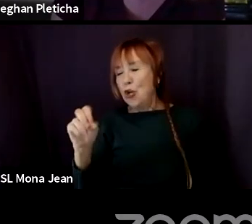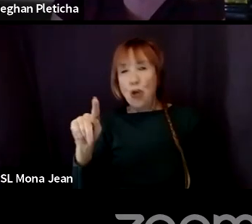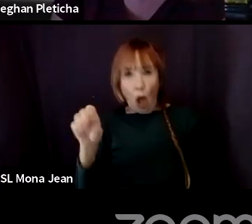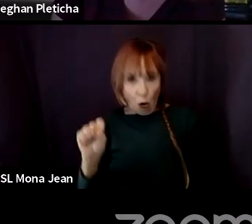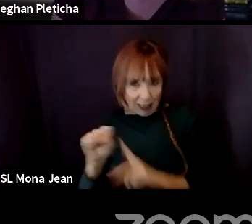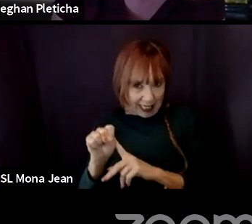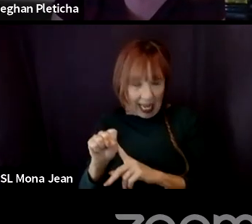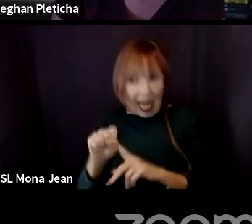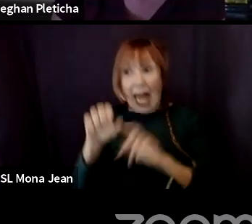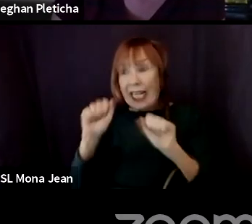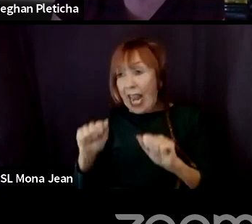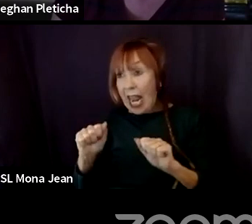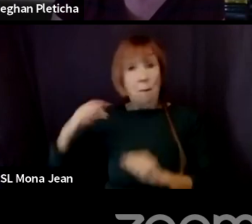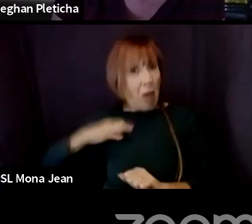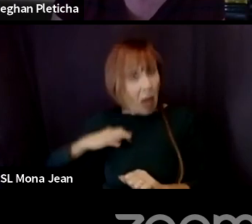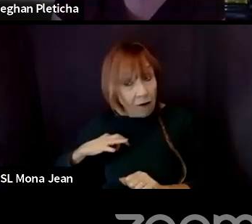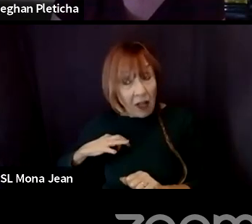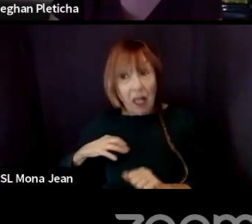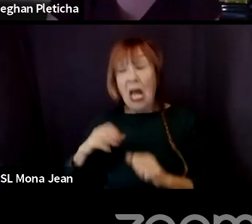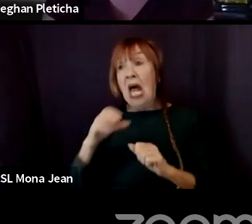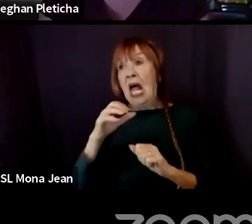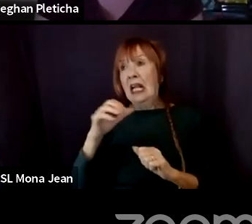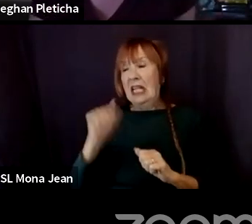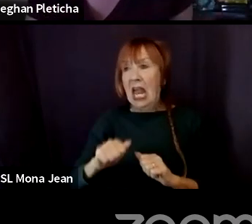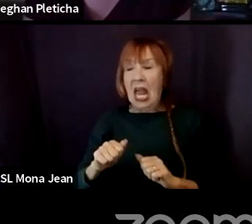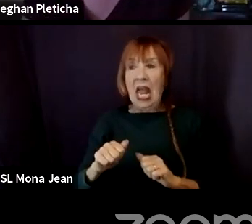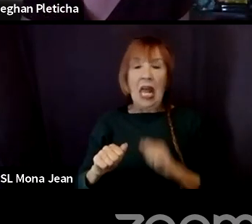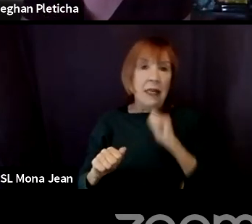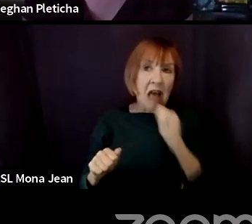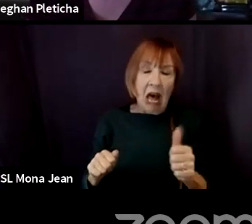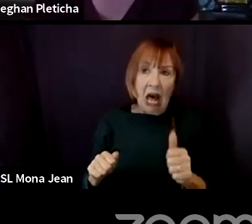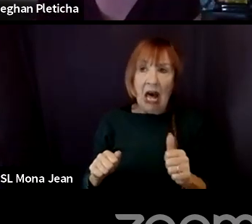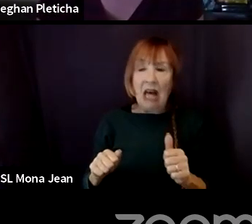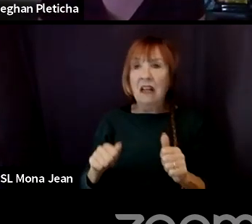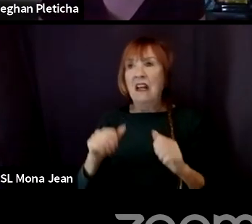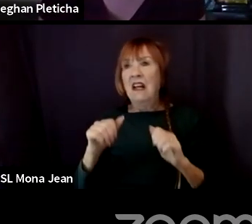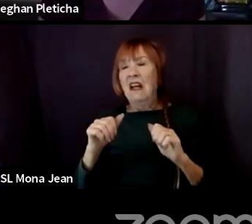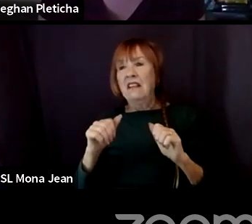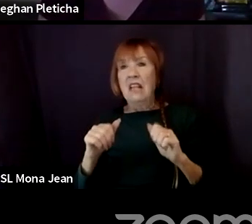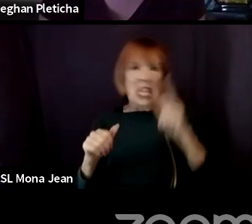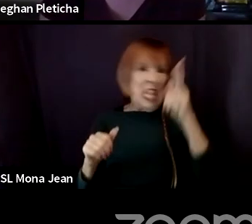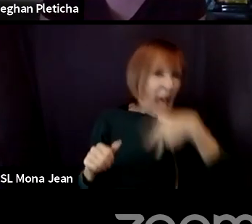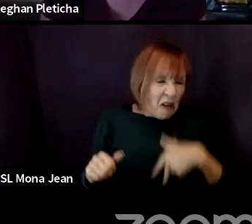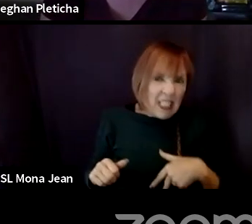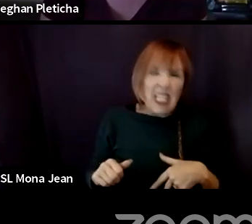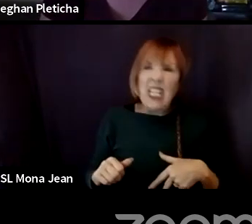So on bad notes, are there any particular just like, what's a bad note,